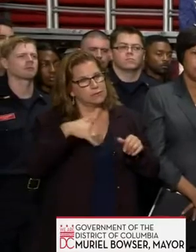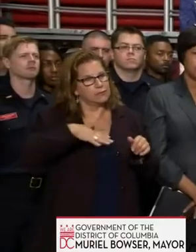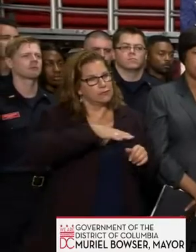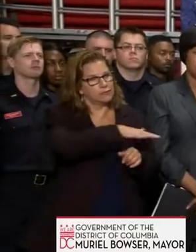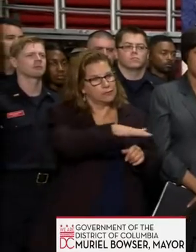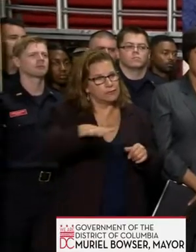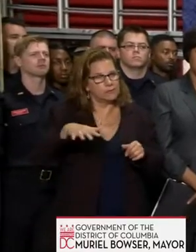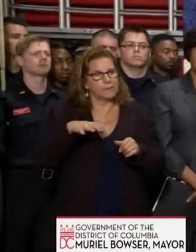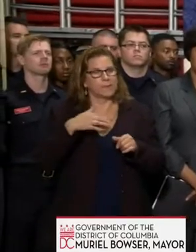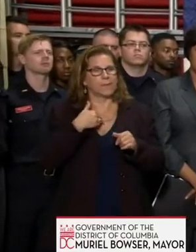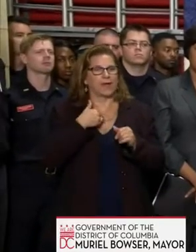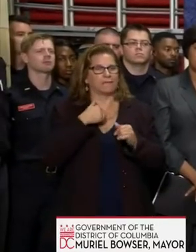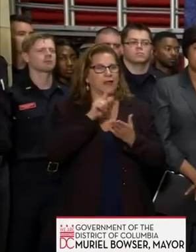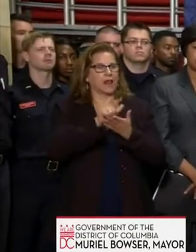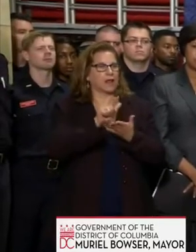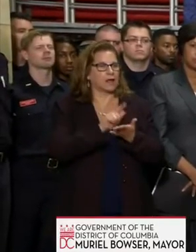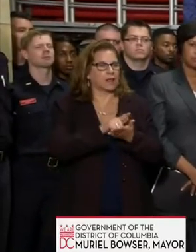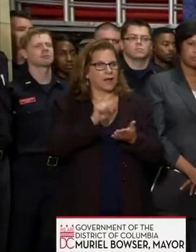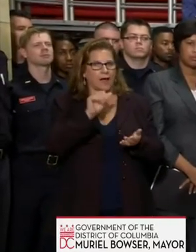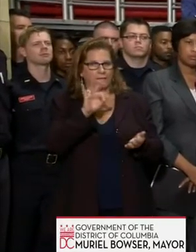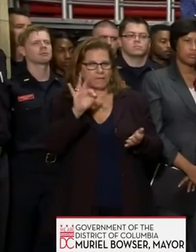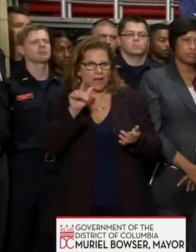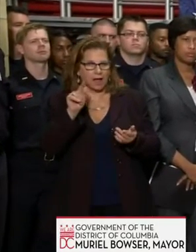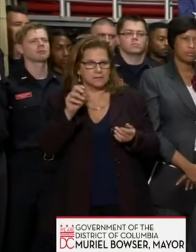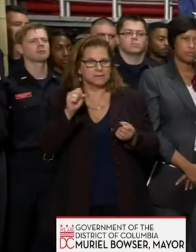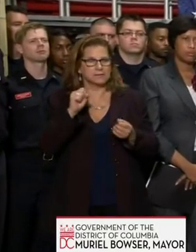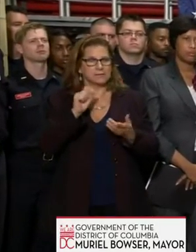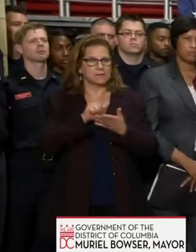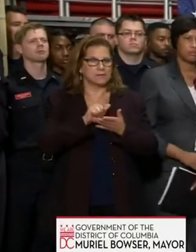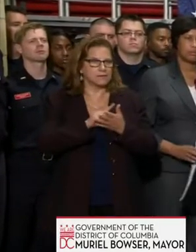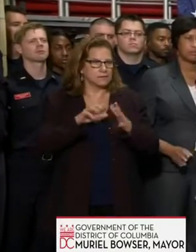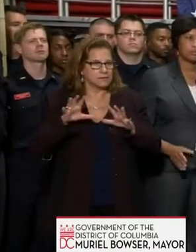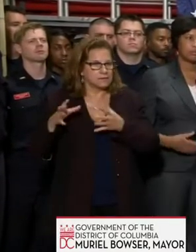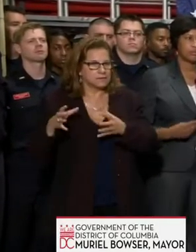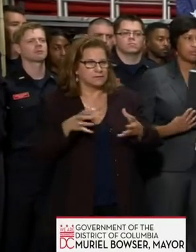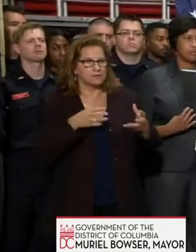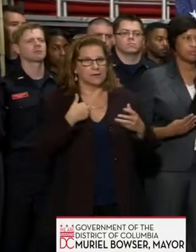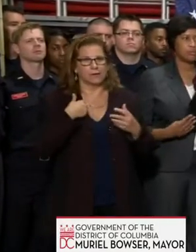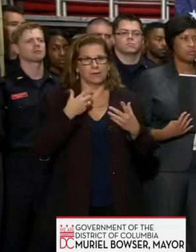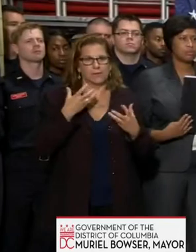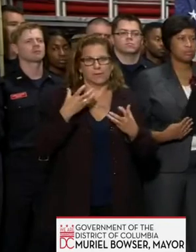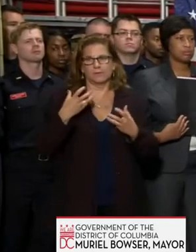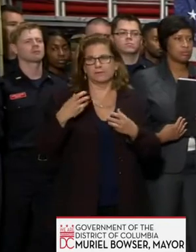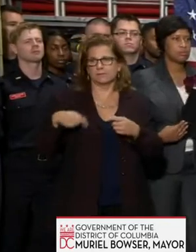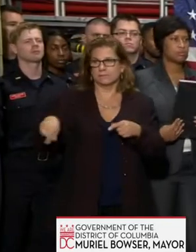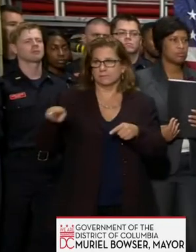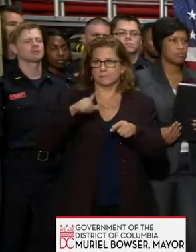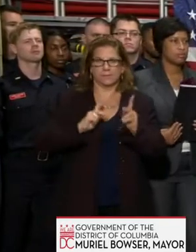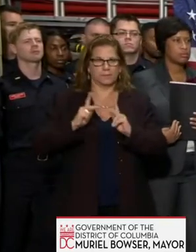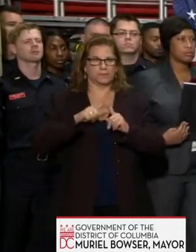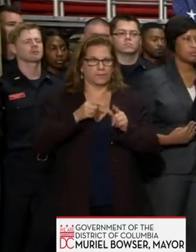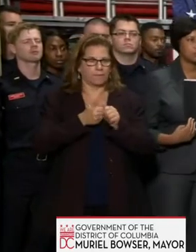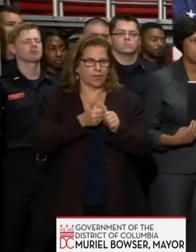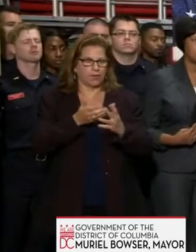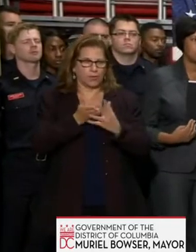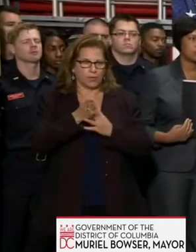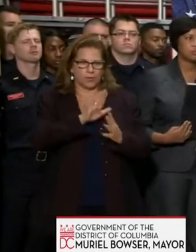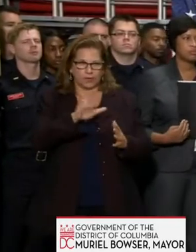PRESUMPTIVE LEGISLATION HAVE MORE THAN STEPPED UP THEIR PROMISES TO THE FIRST RESPONDERS AND EVERYBODY BEHIND US TODAY